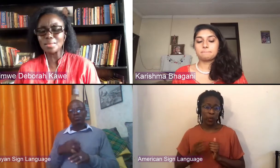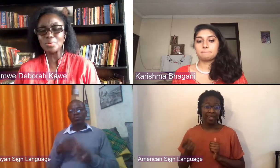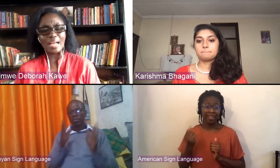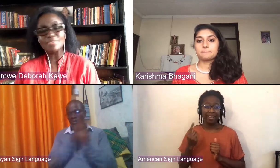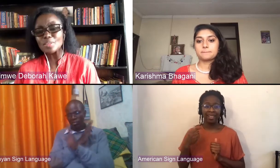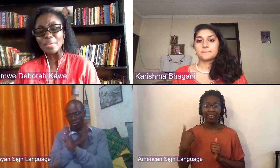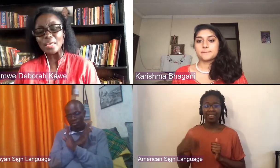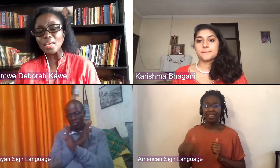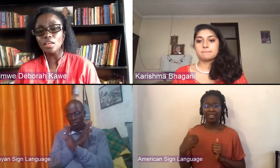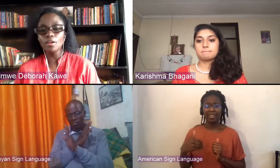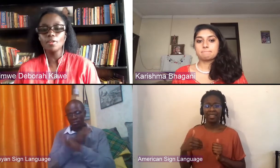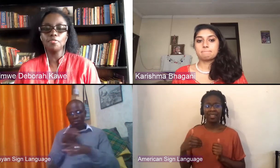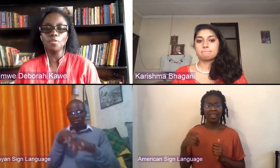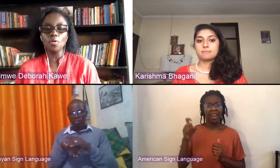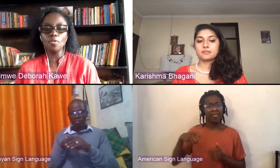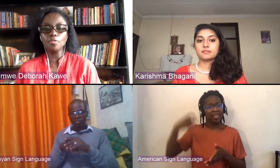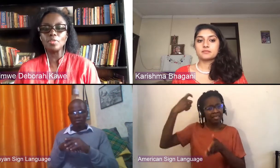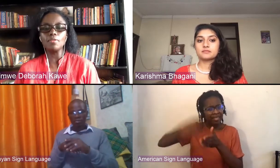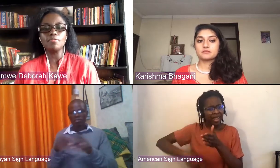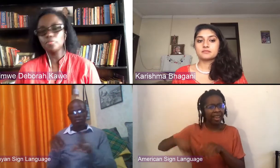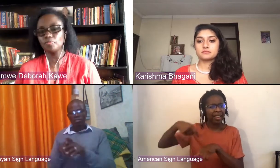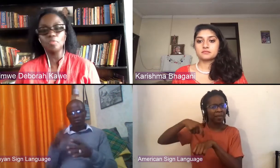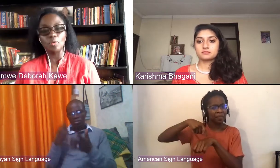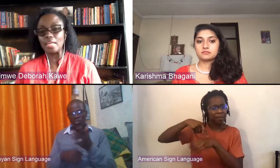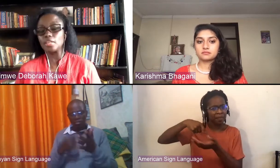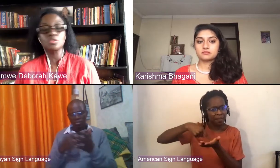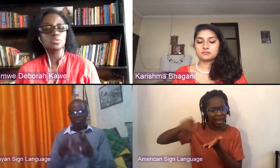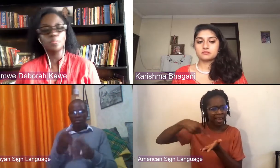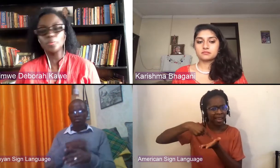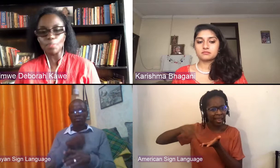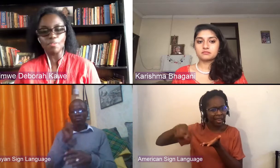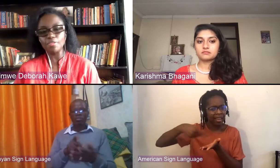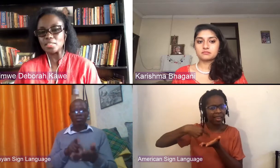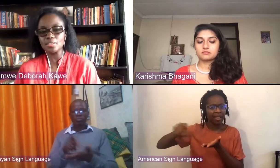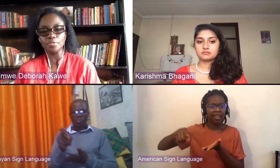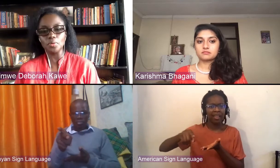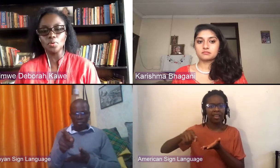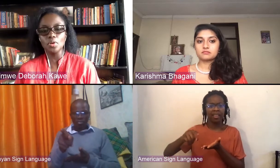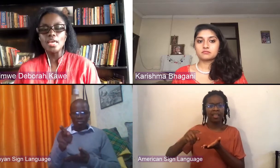that we have to pay for like to put up a festival,